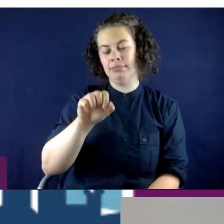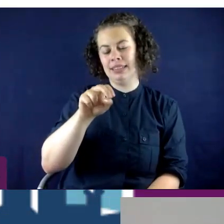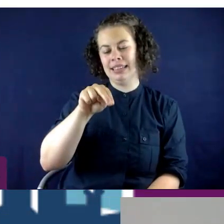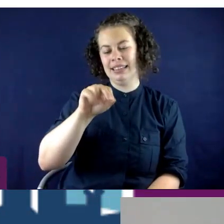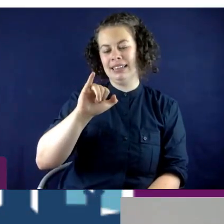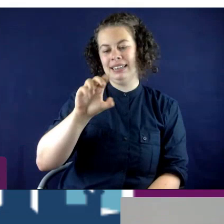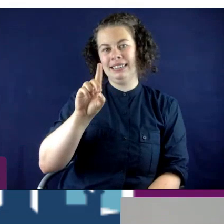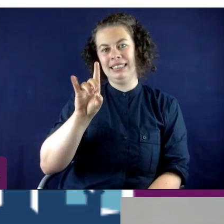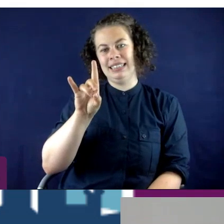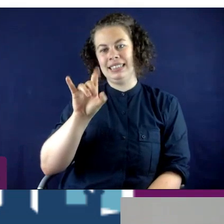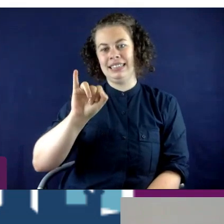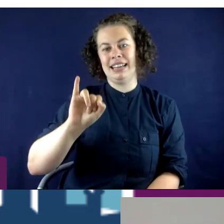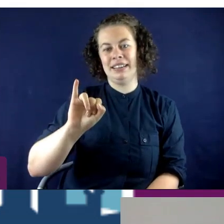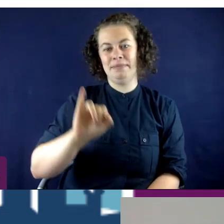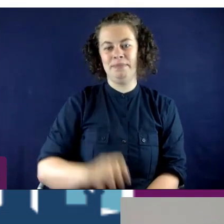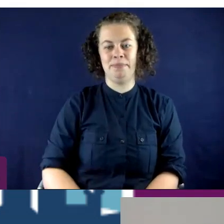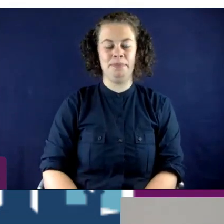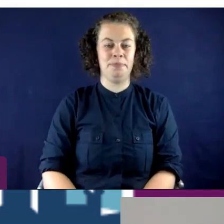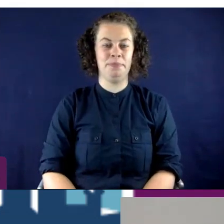Same question to needy Coryell.